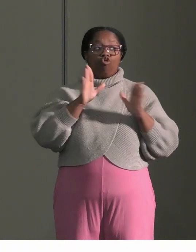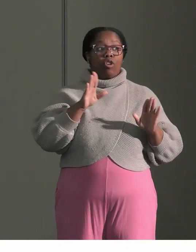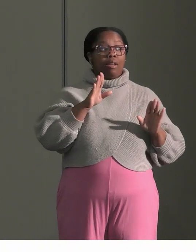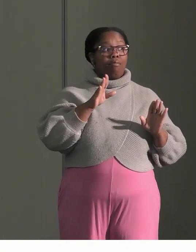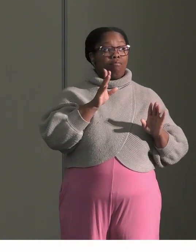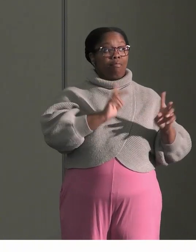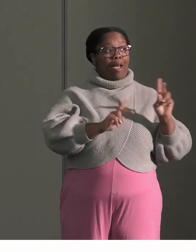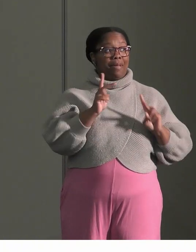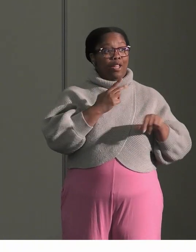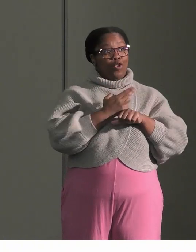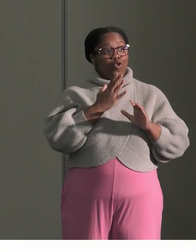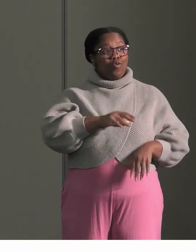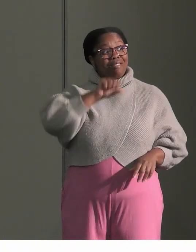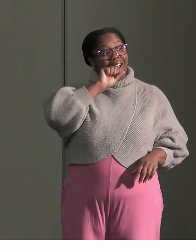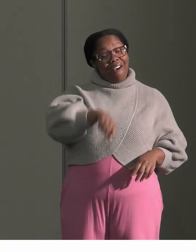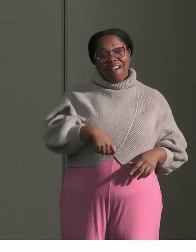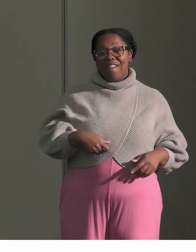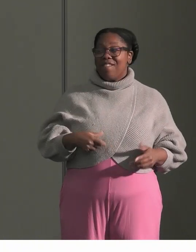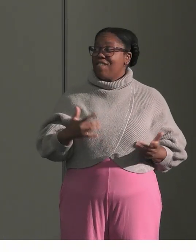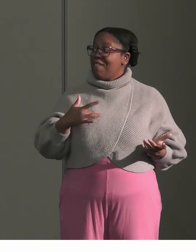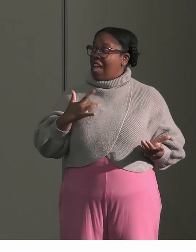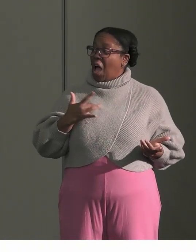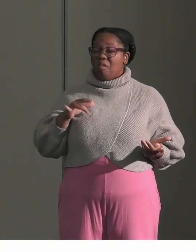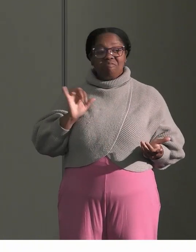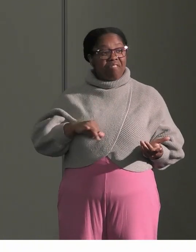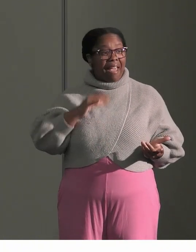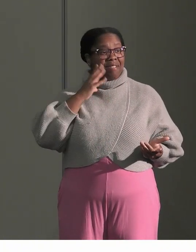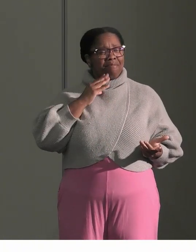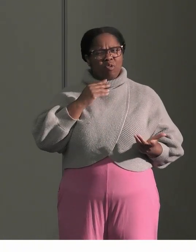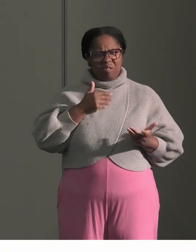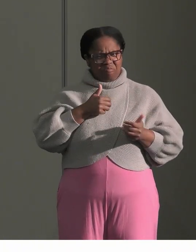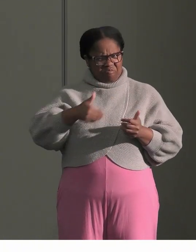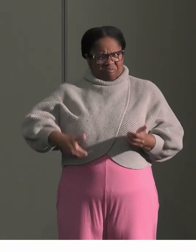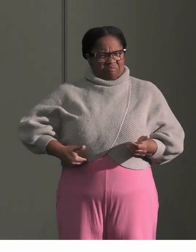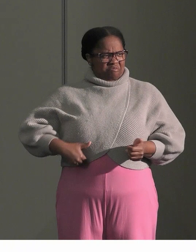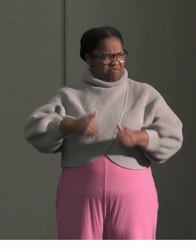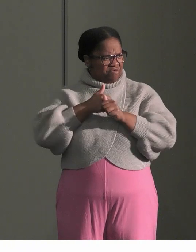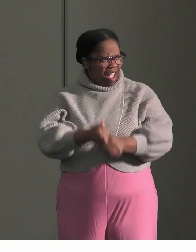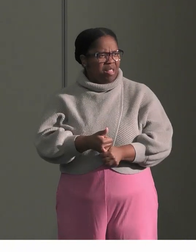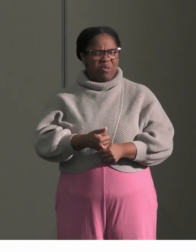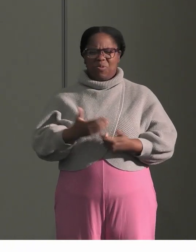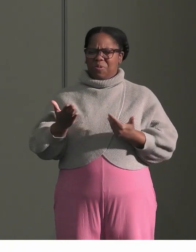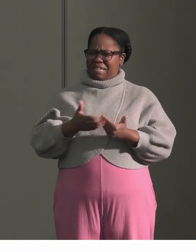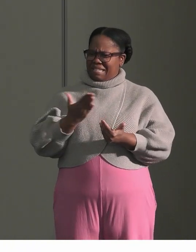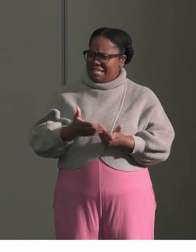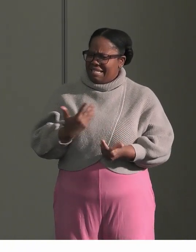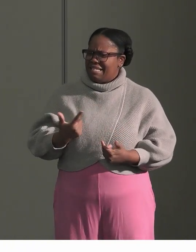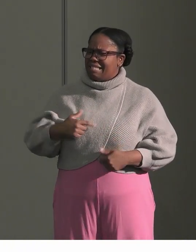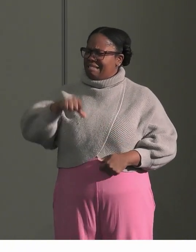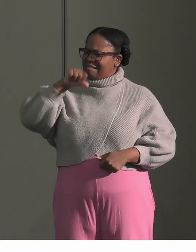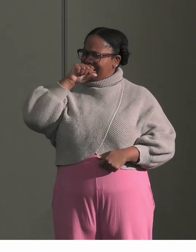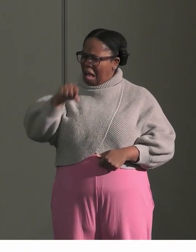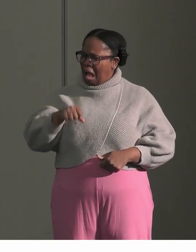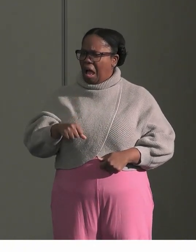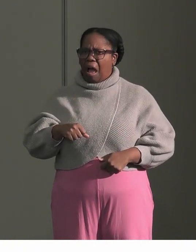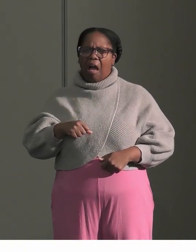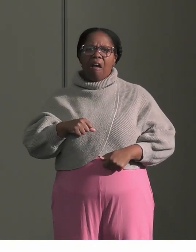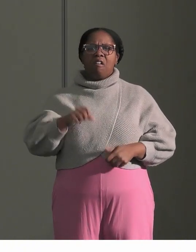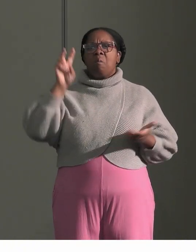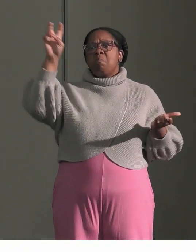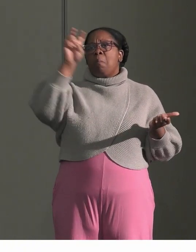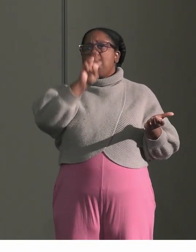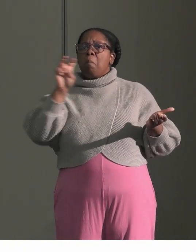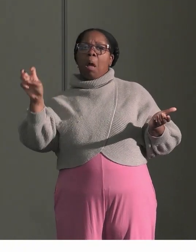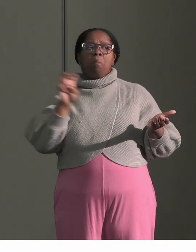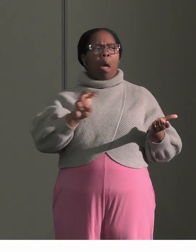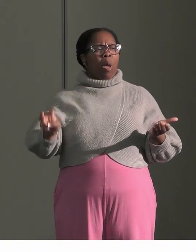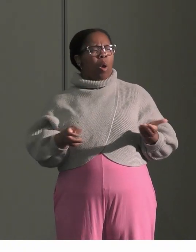loved they found it intuitive and easy and love how quick they could get through the purchase gift